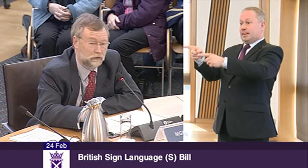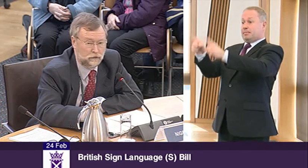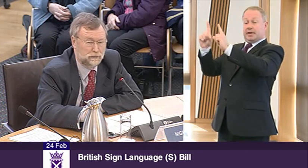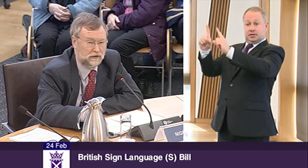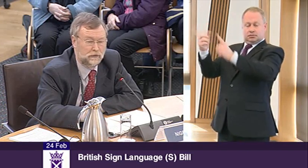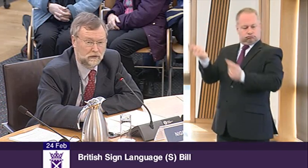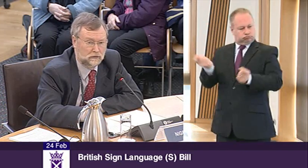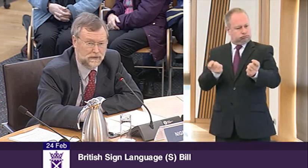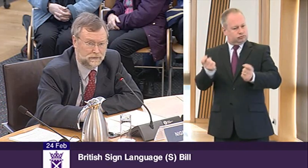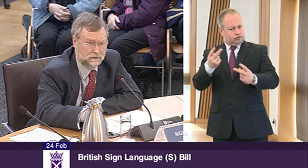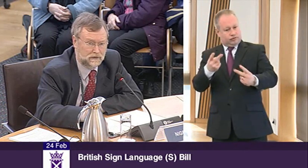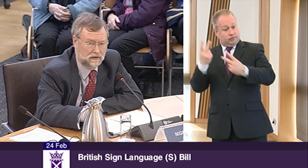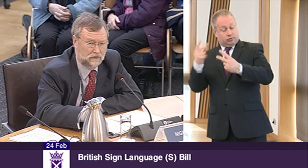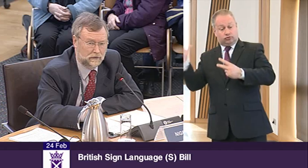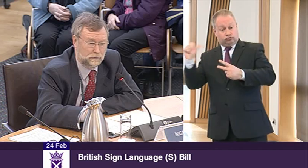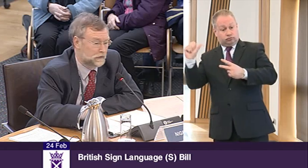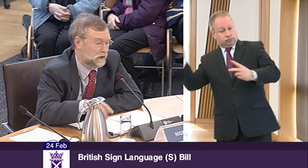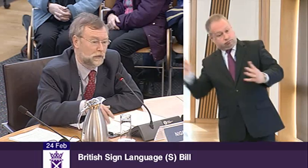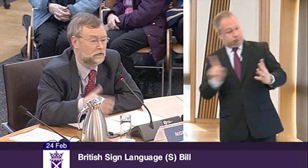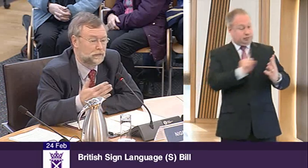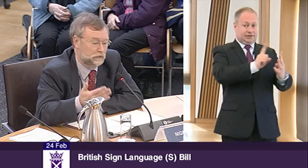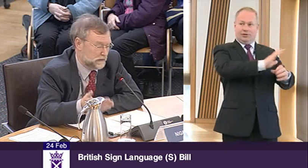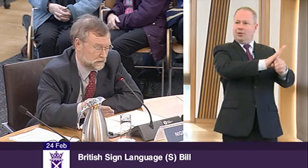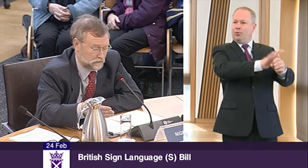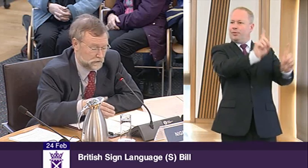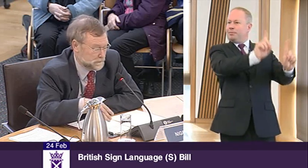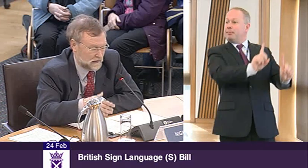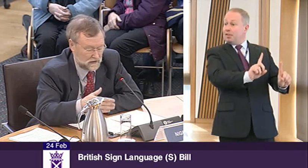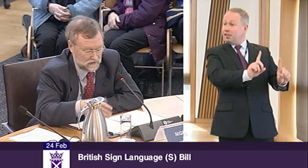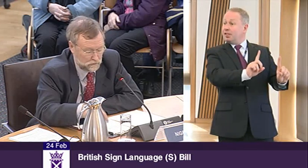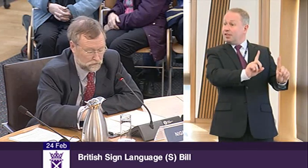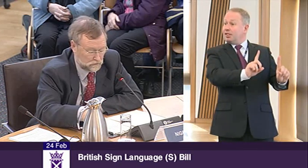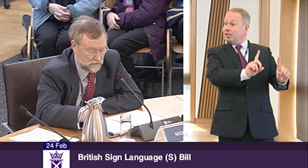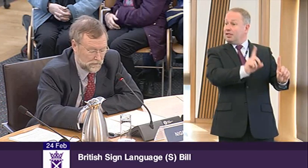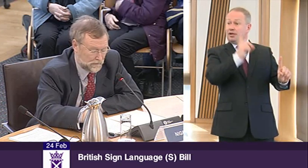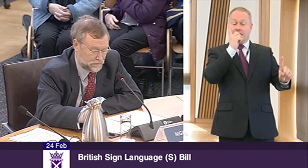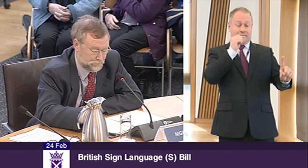team that is undertaking the review meet local people. It would be quite possible to include